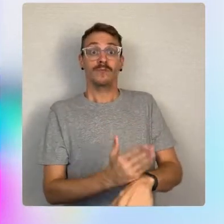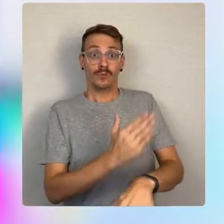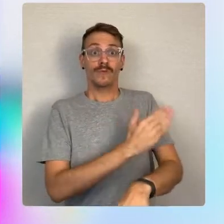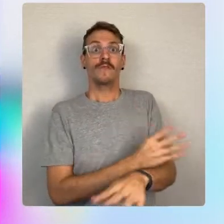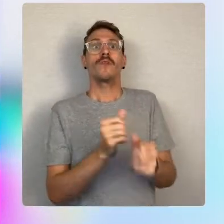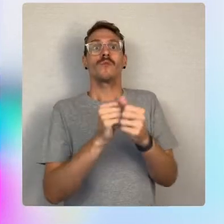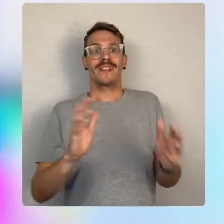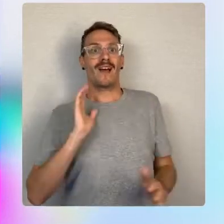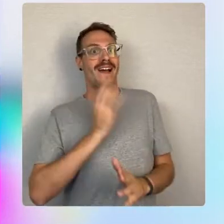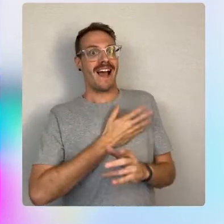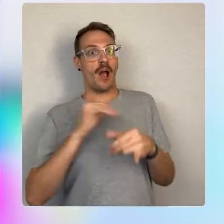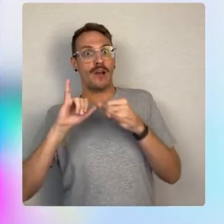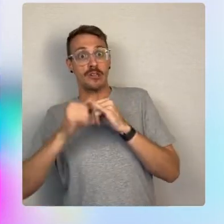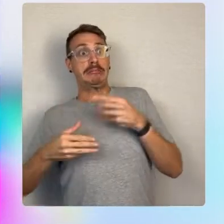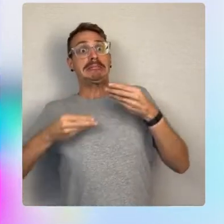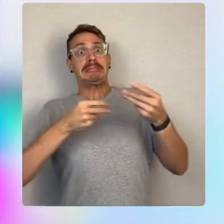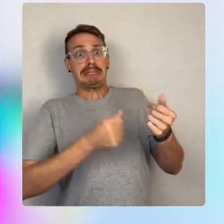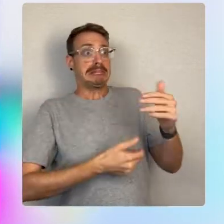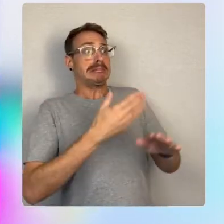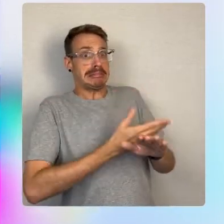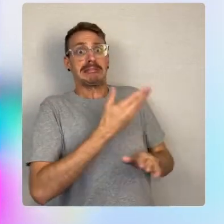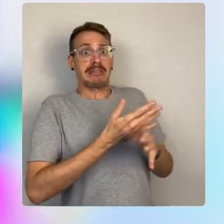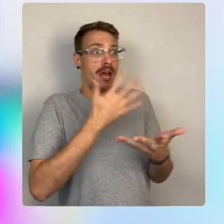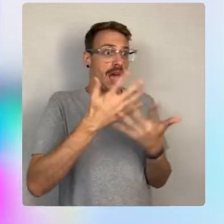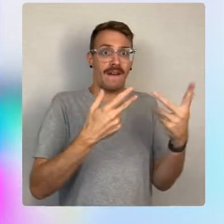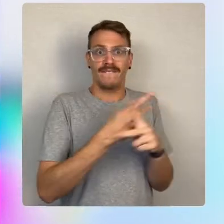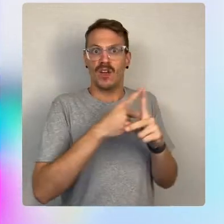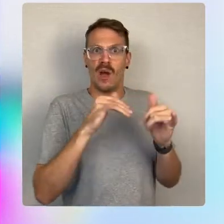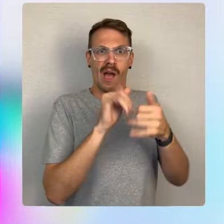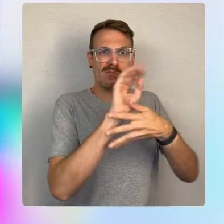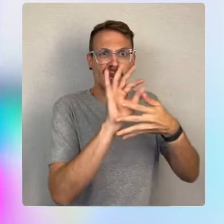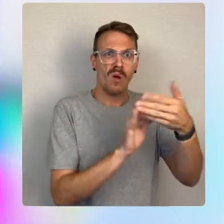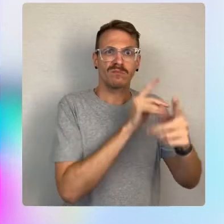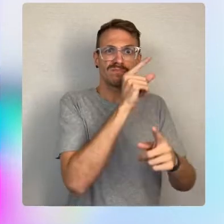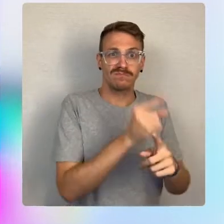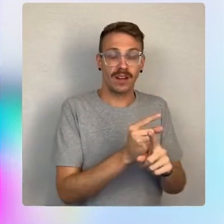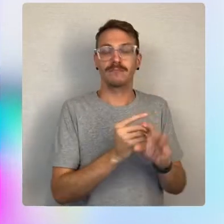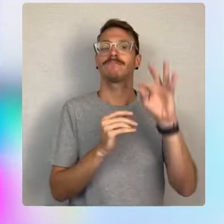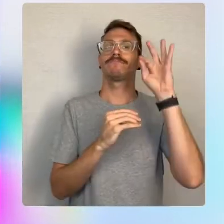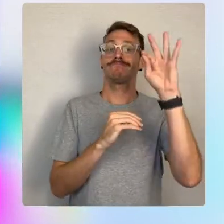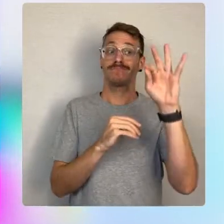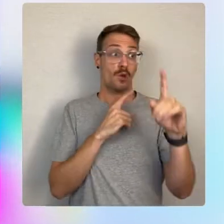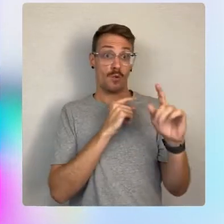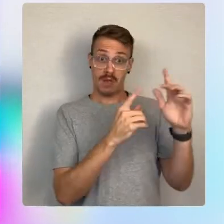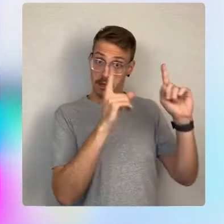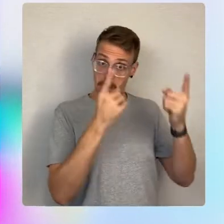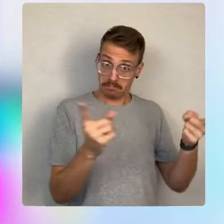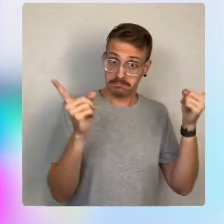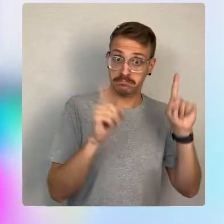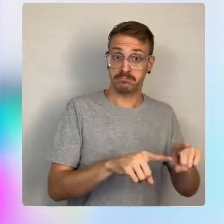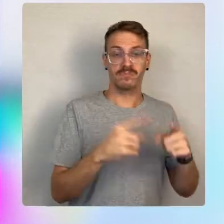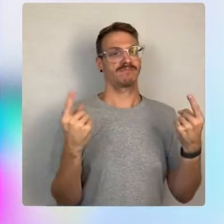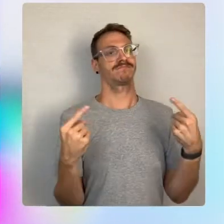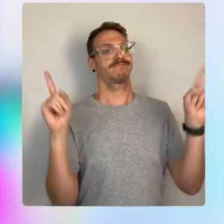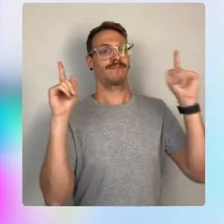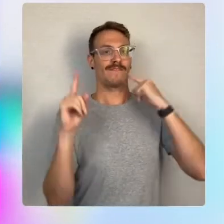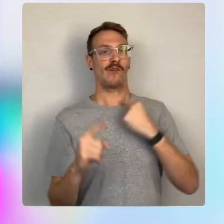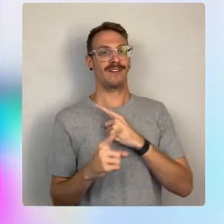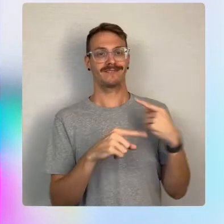without engineers on our team having to do the heavy lifting. So we picked it, and it's worked really well for us ever since.